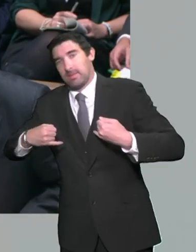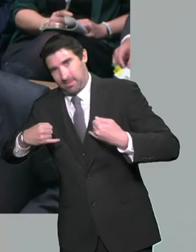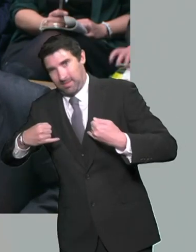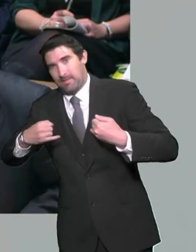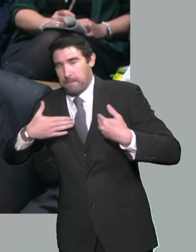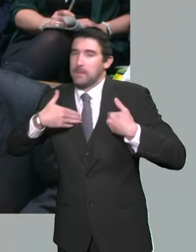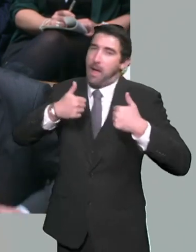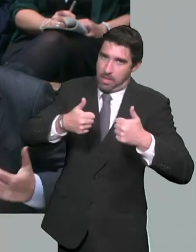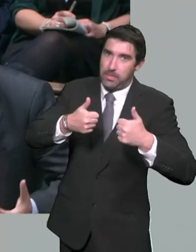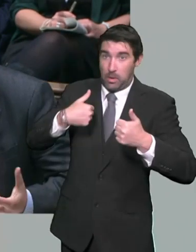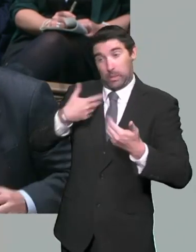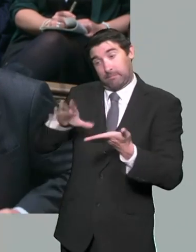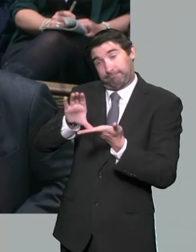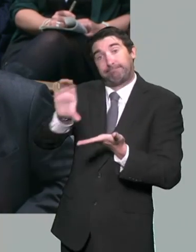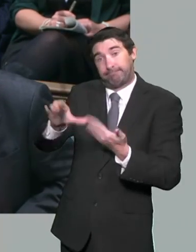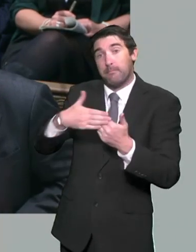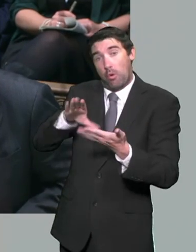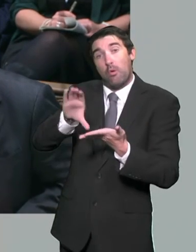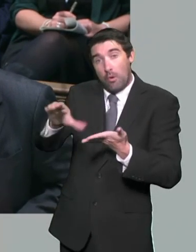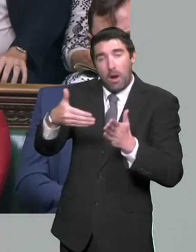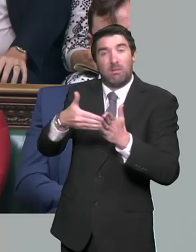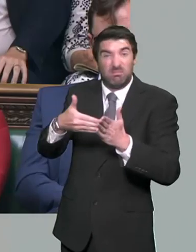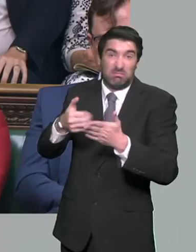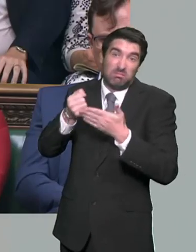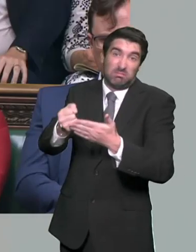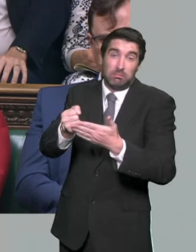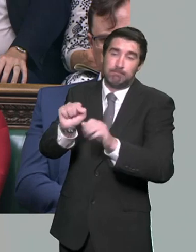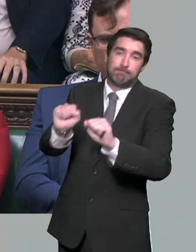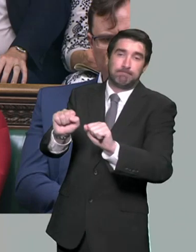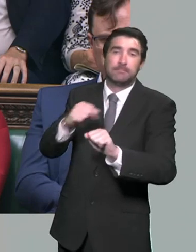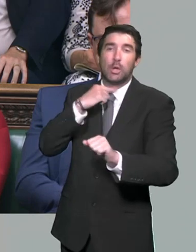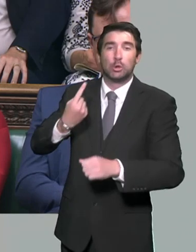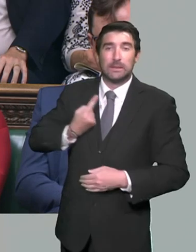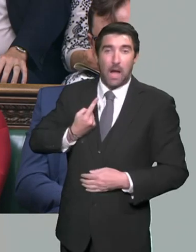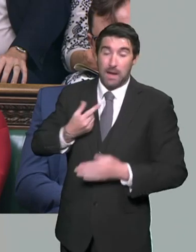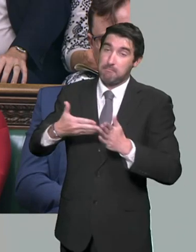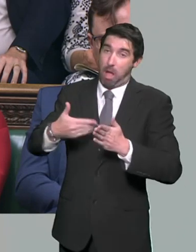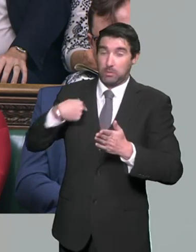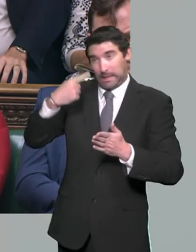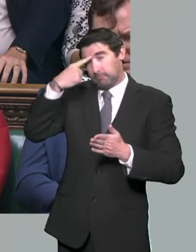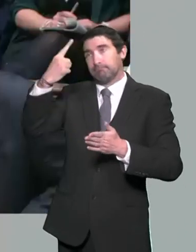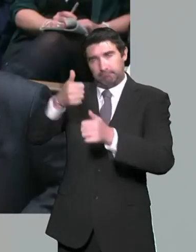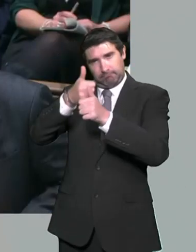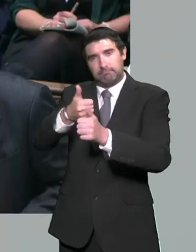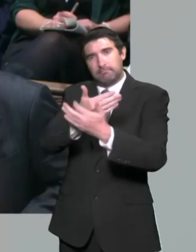suicide prevention and the many wonderful charities that help people with their conditions.